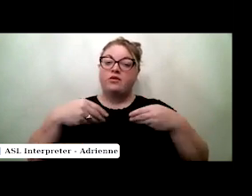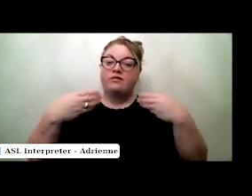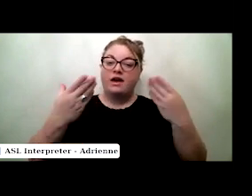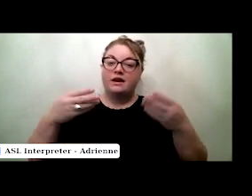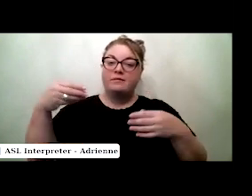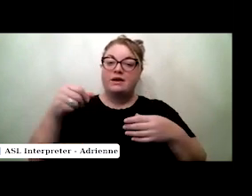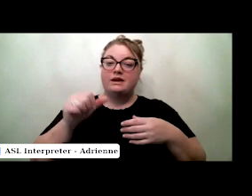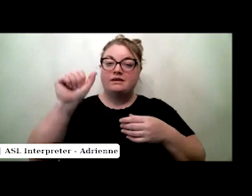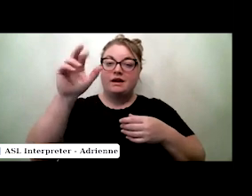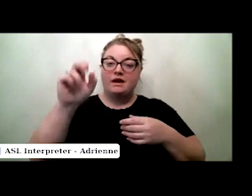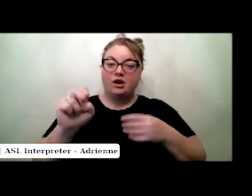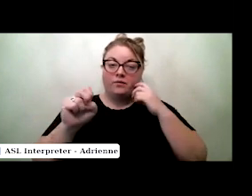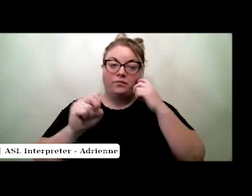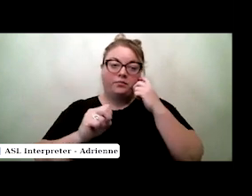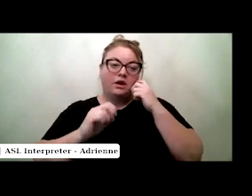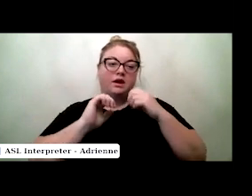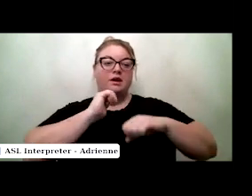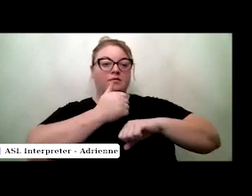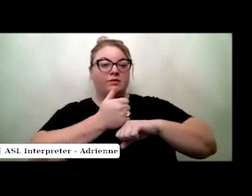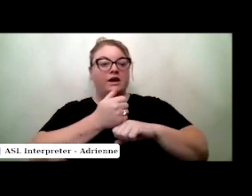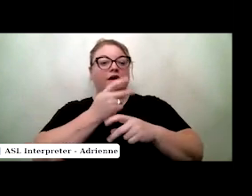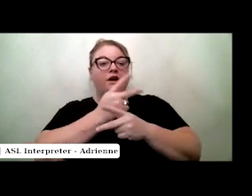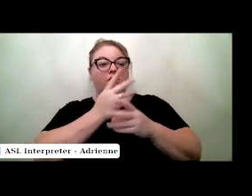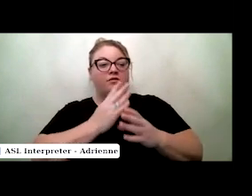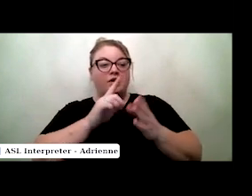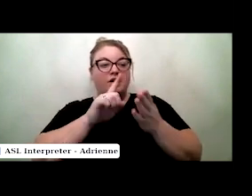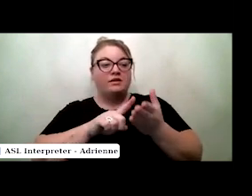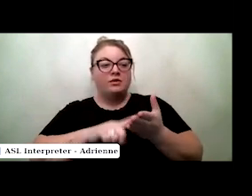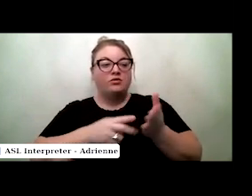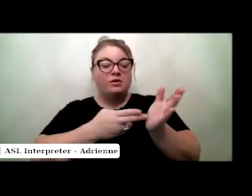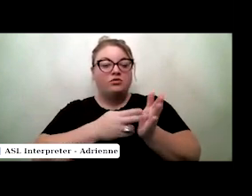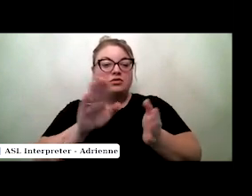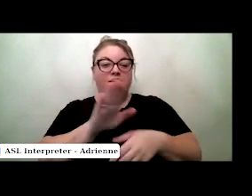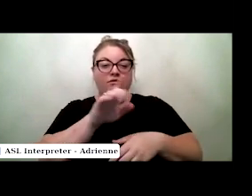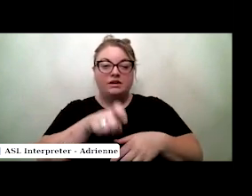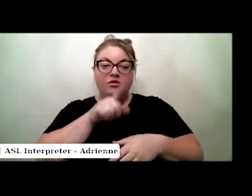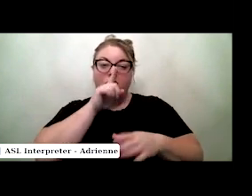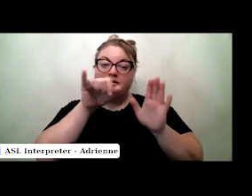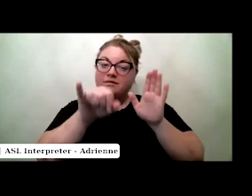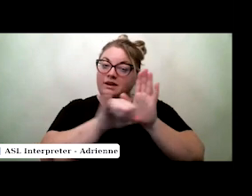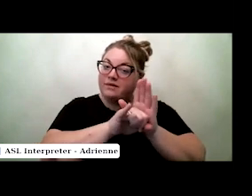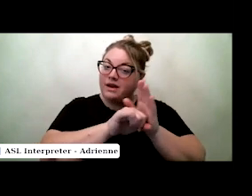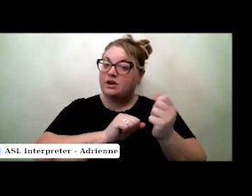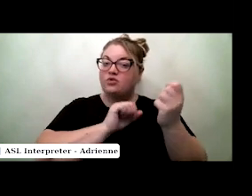Implementing caregiver assessments to ensure caregiver needs are identified and addressed as a part of the consumer direction programs.